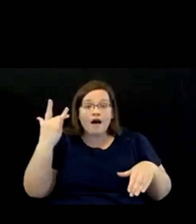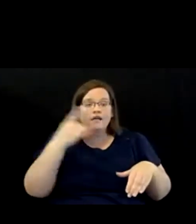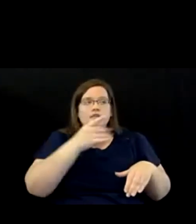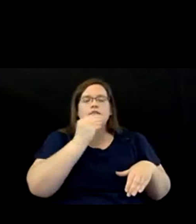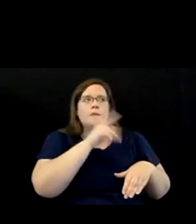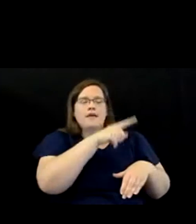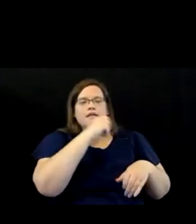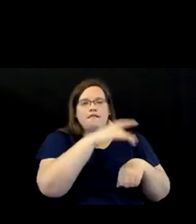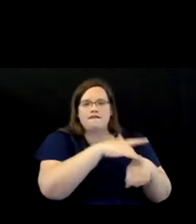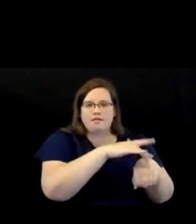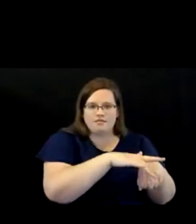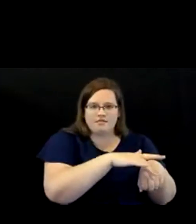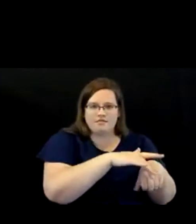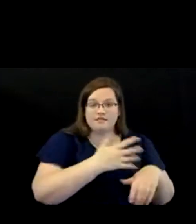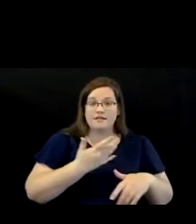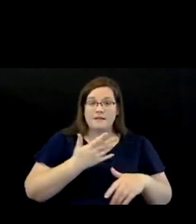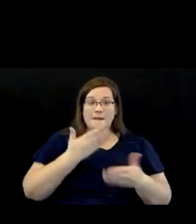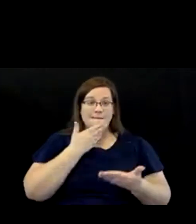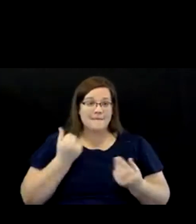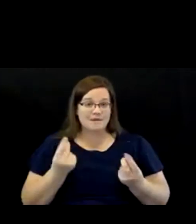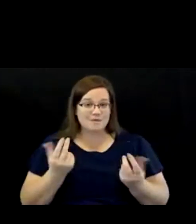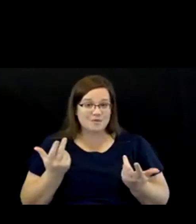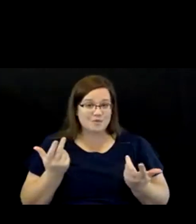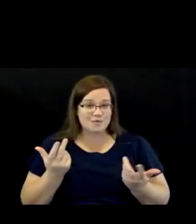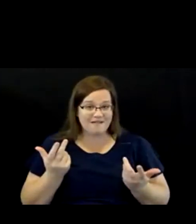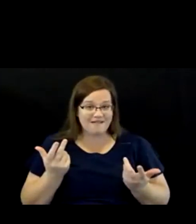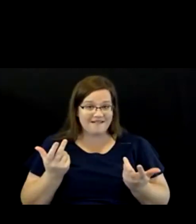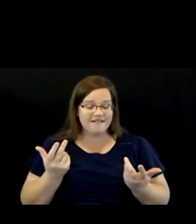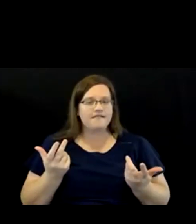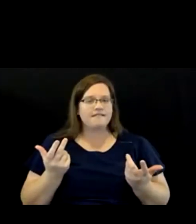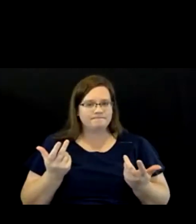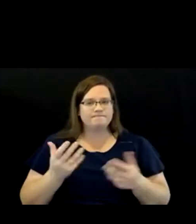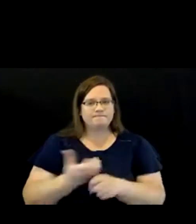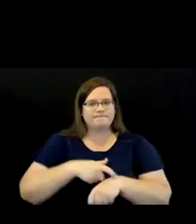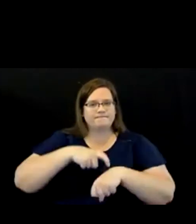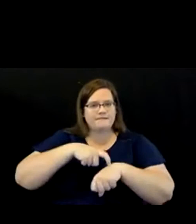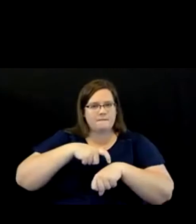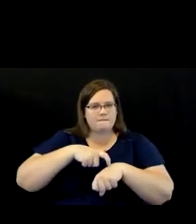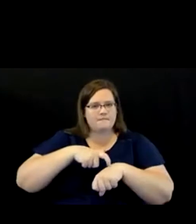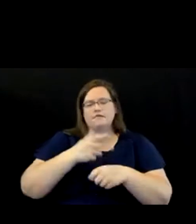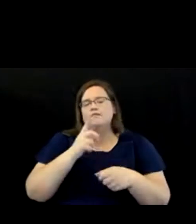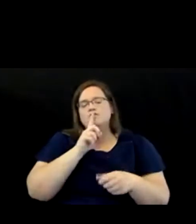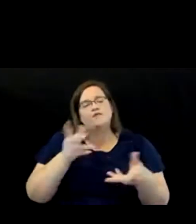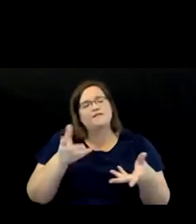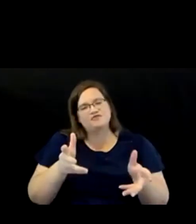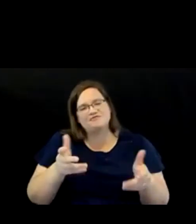is the best thing we can do is to really take the time -- and I'm sure you've all done this by now -- but figure out what your